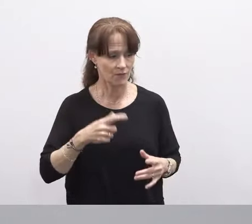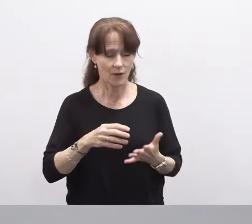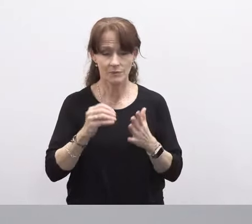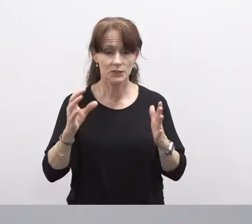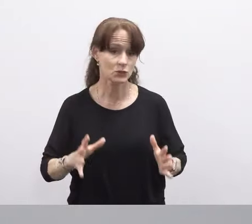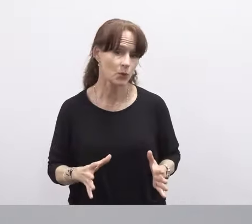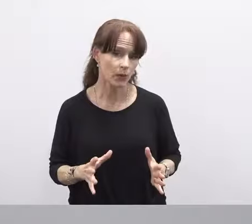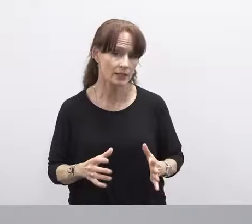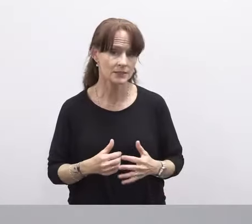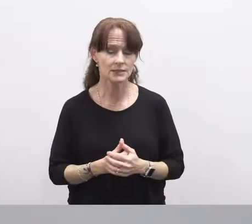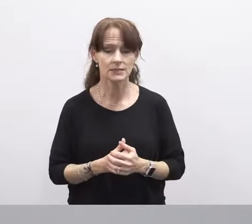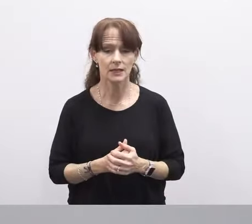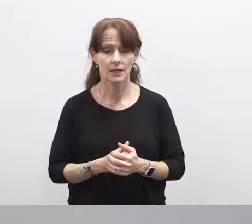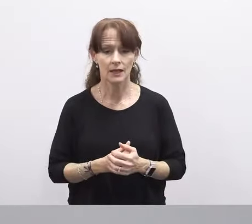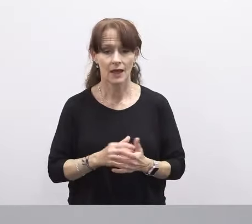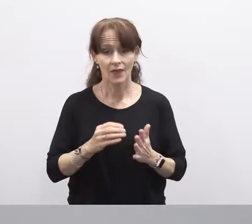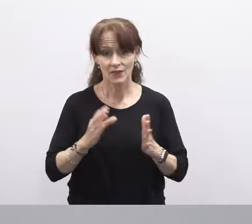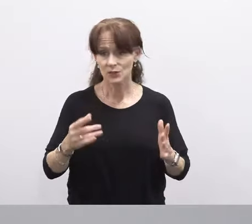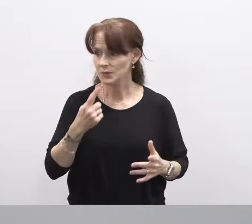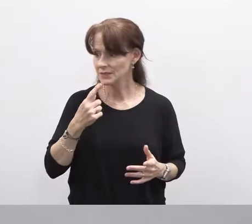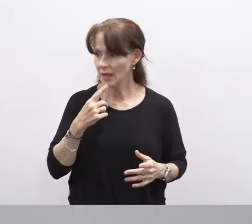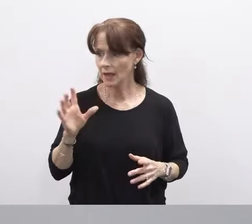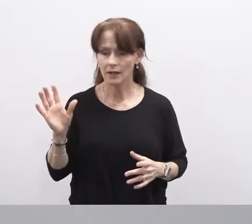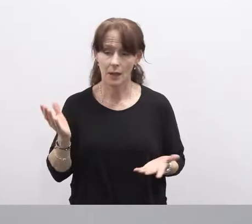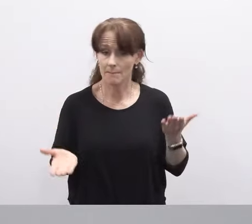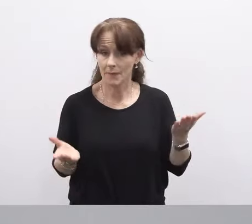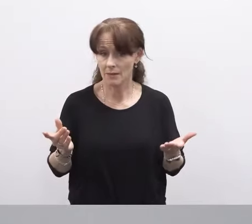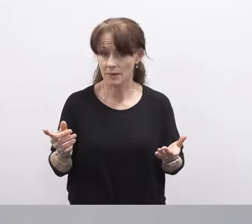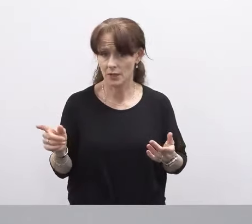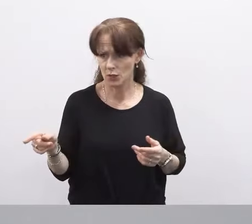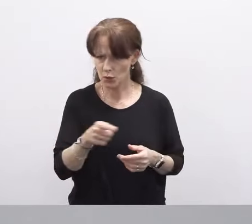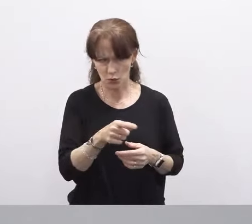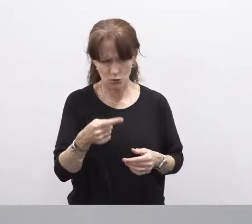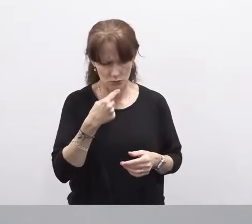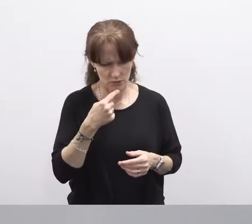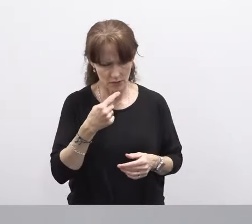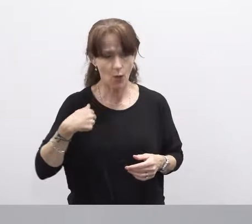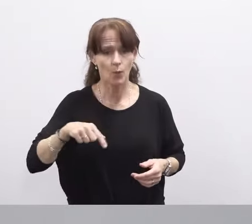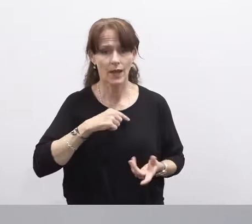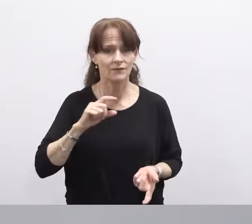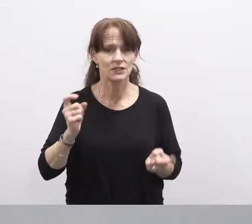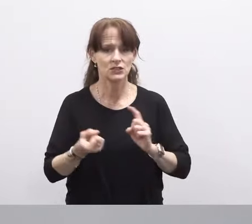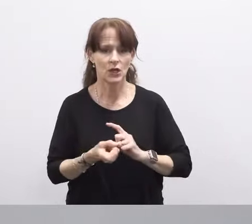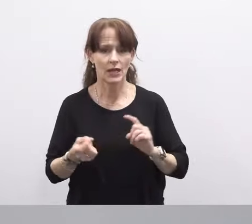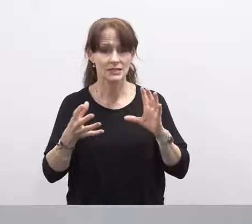and students were saying, and maybe you were the one that said, "we've gotta change the narrative."